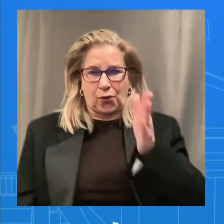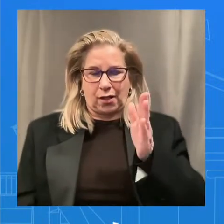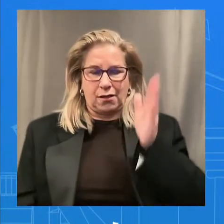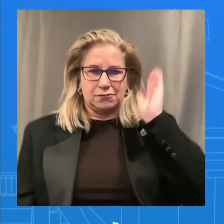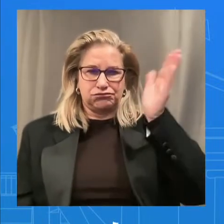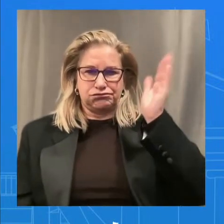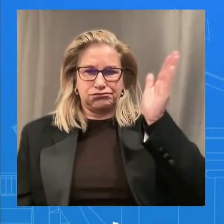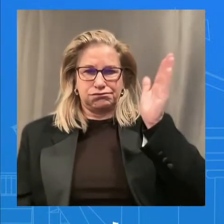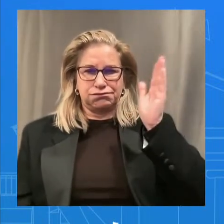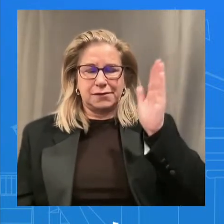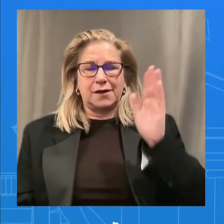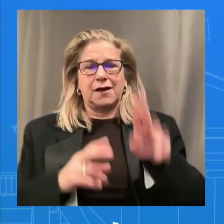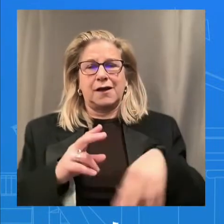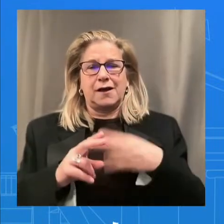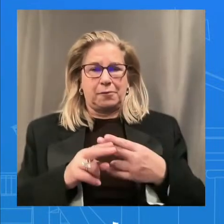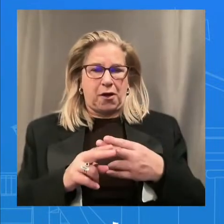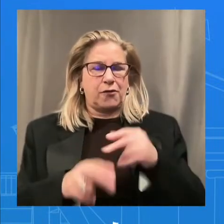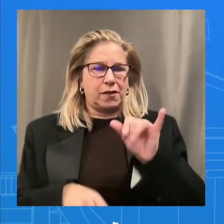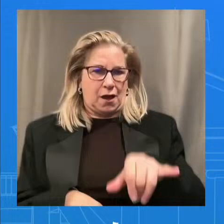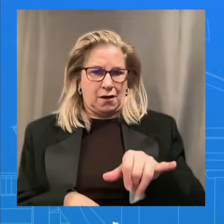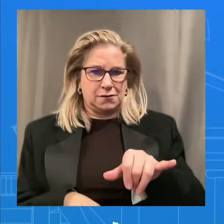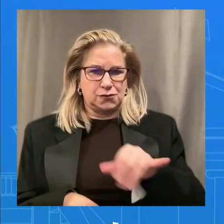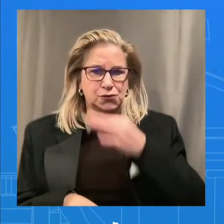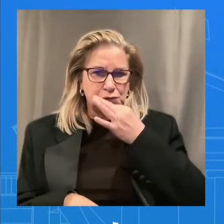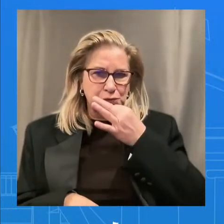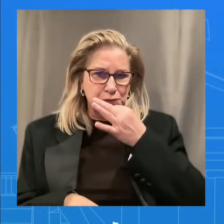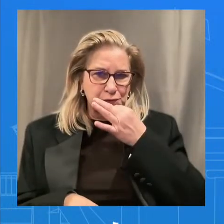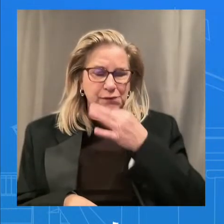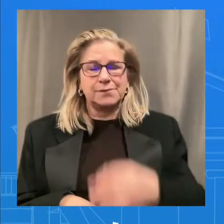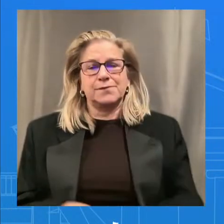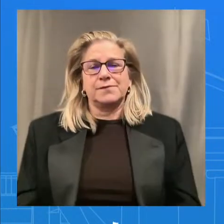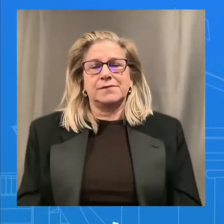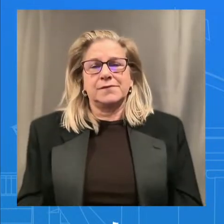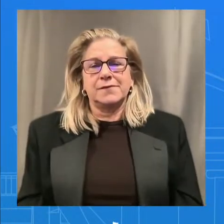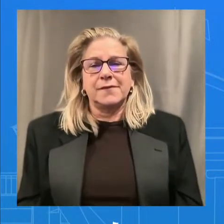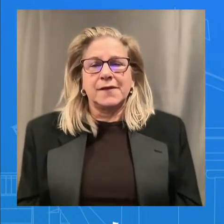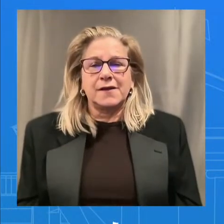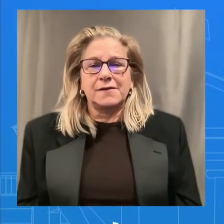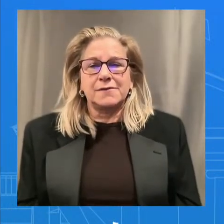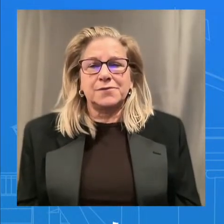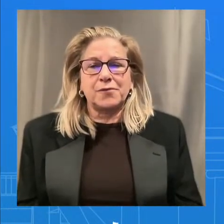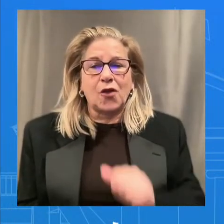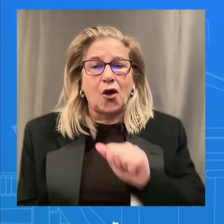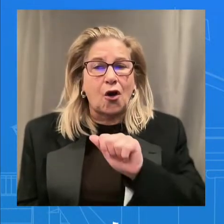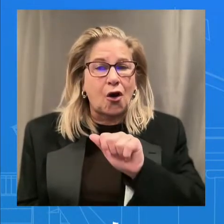What we’re trying to do is use every resource available so that we can help the -- to --